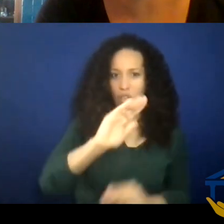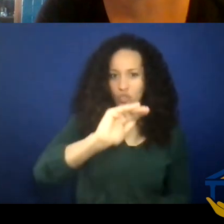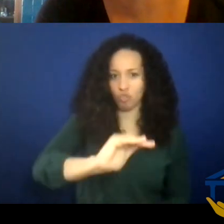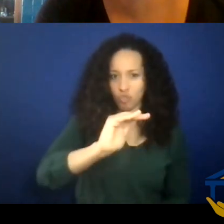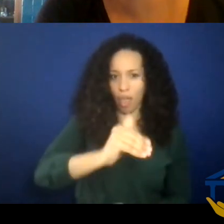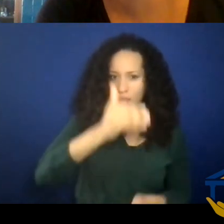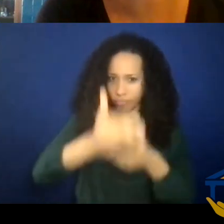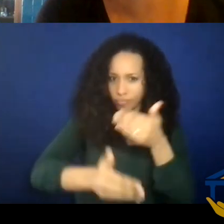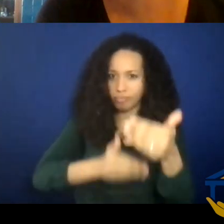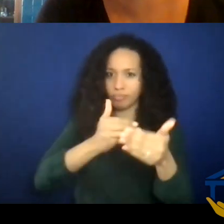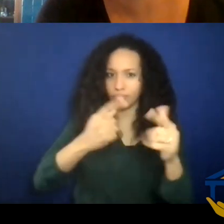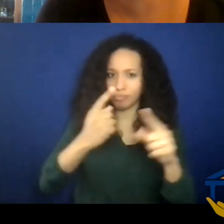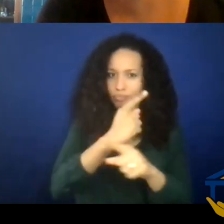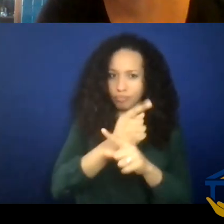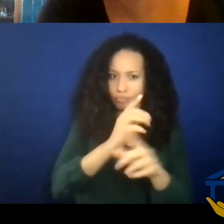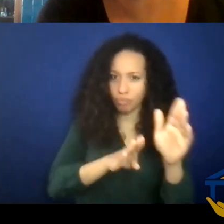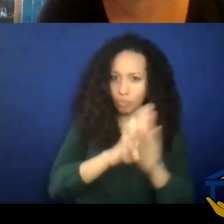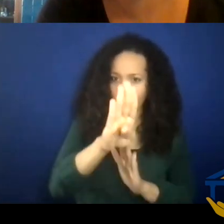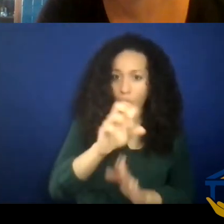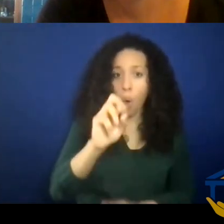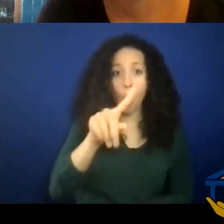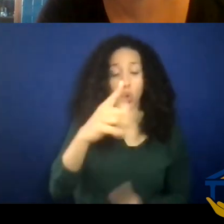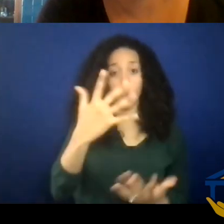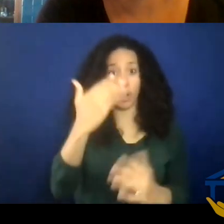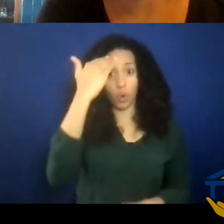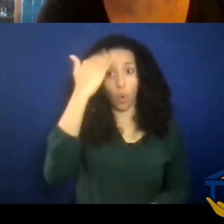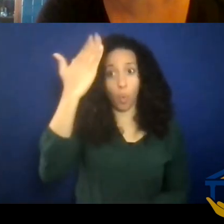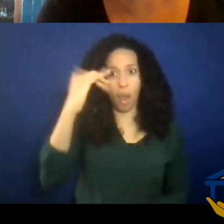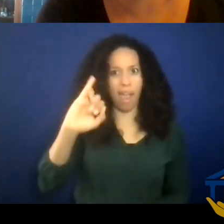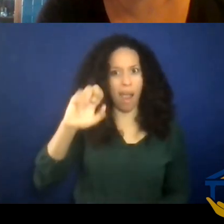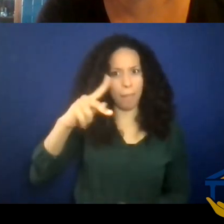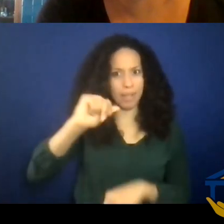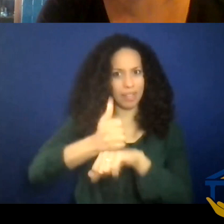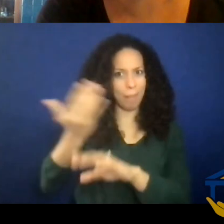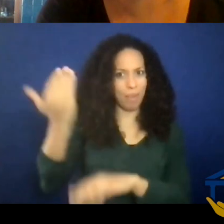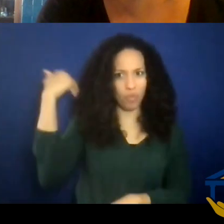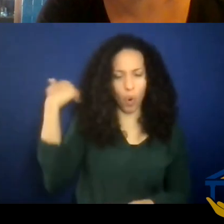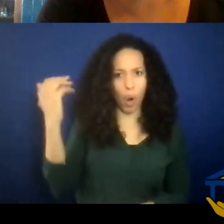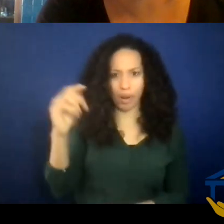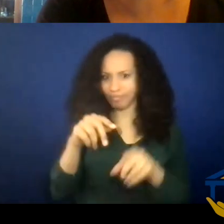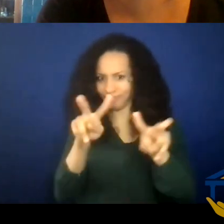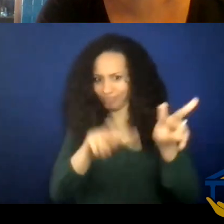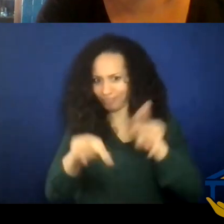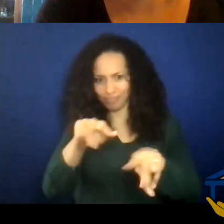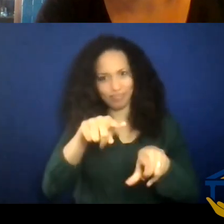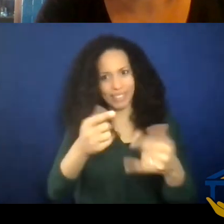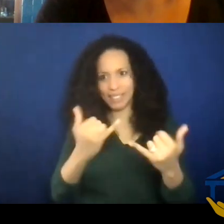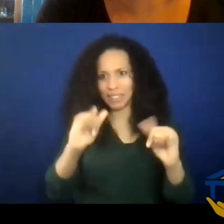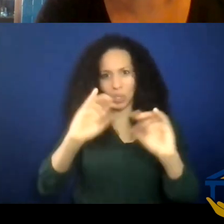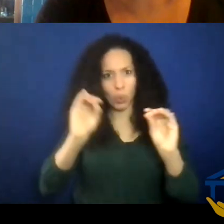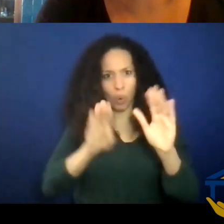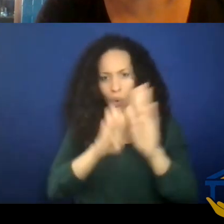because your child has already had the IEP and is not making appropriate progress, you can request